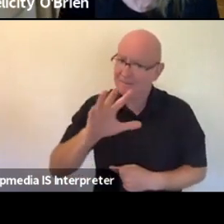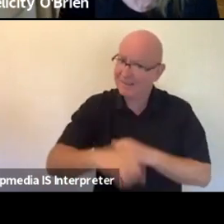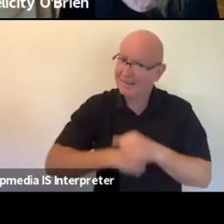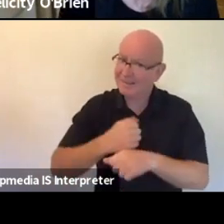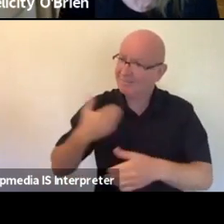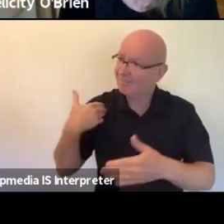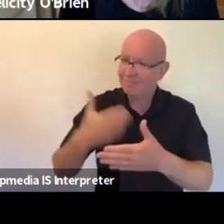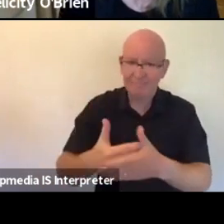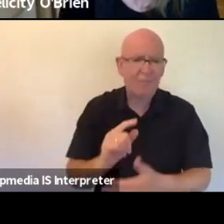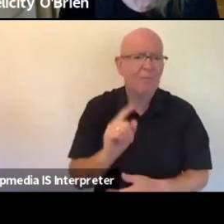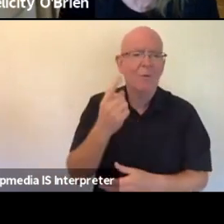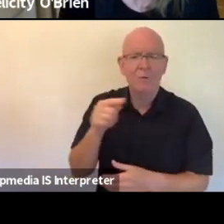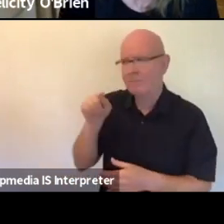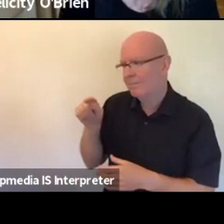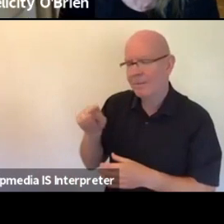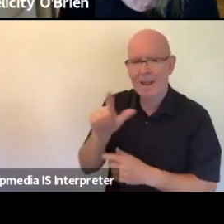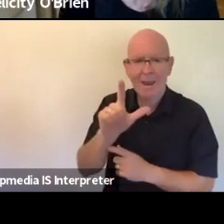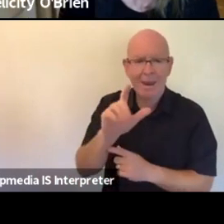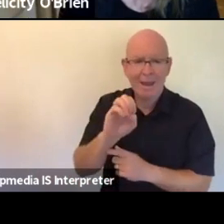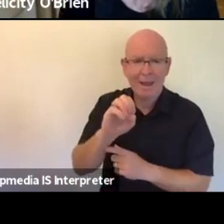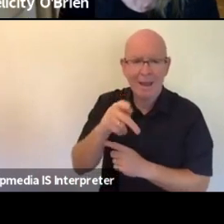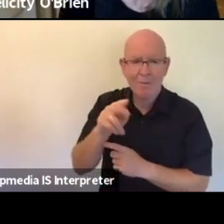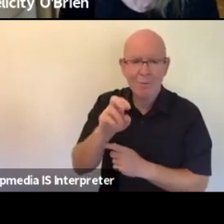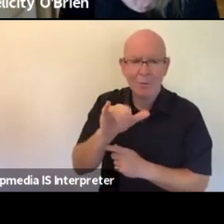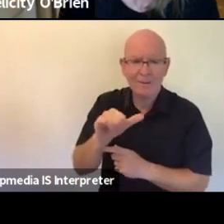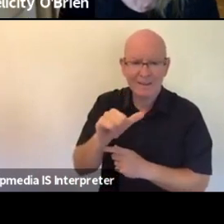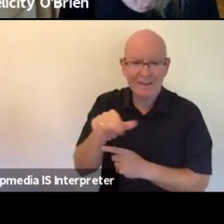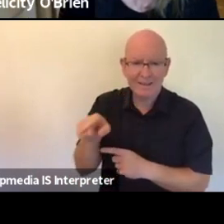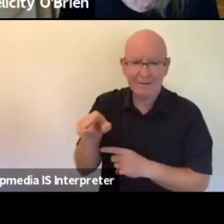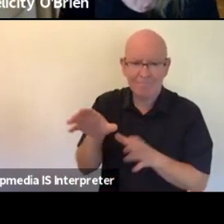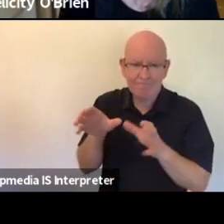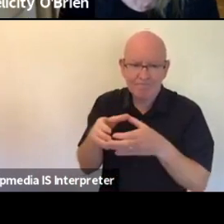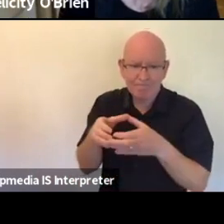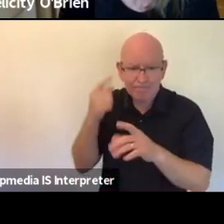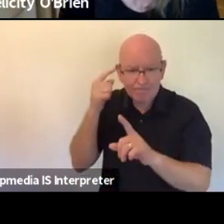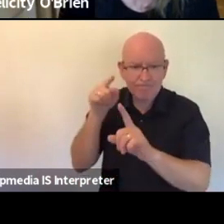supporting the government of Indonesia to improve its social protection system and policies.